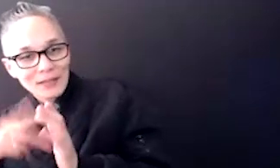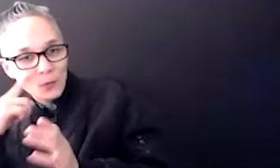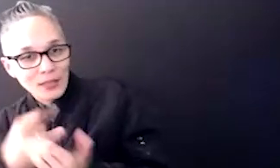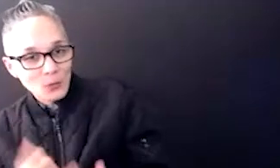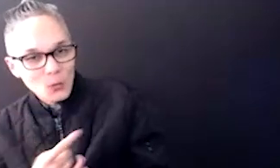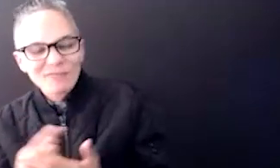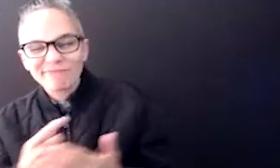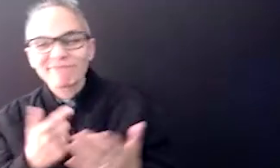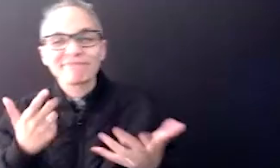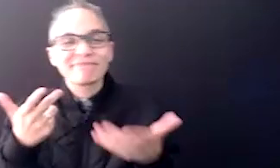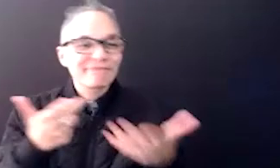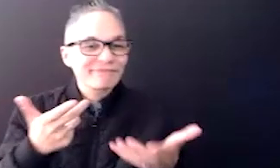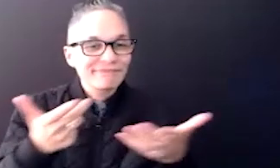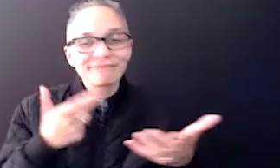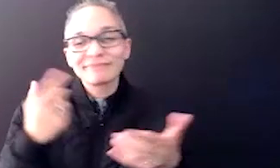What do you think about this?